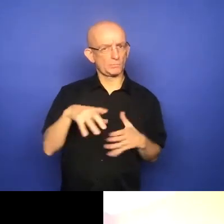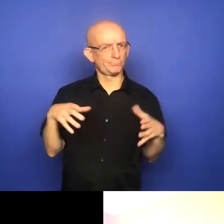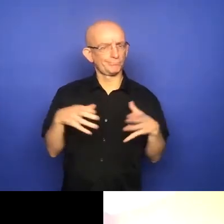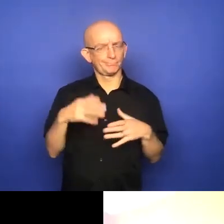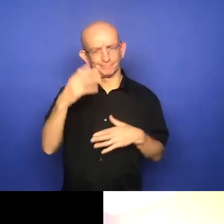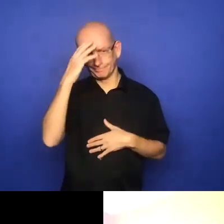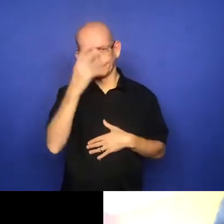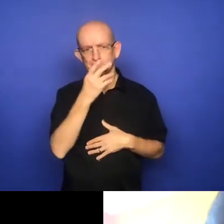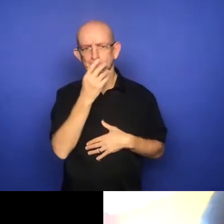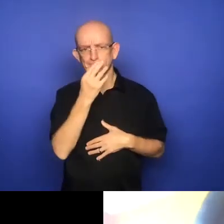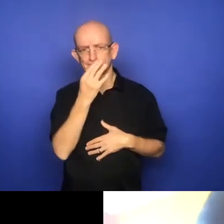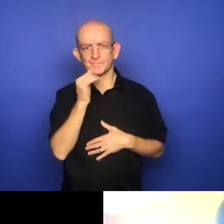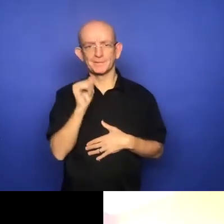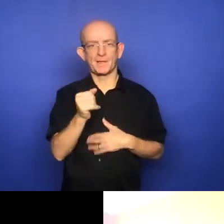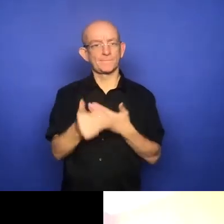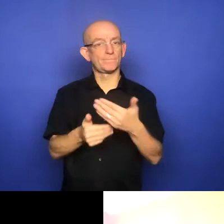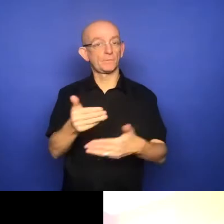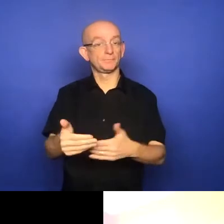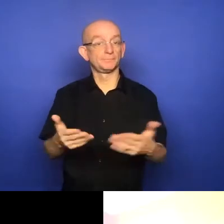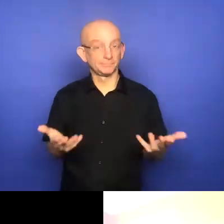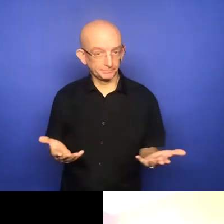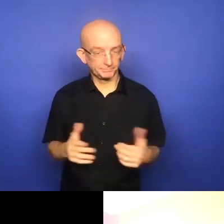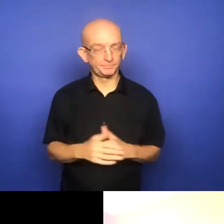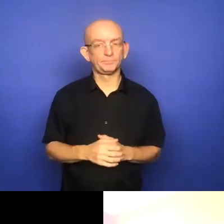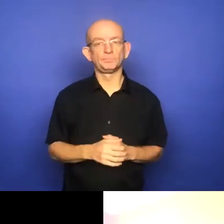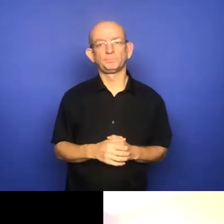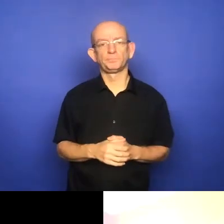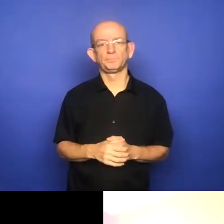. >> ANDERSON GITONGA: I would say